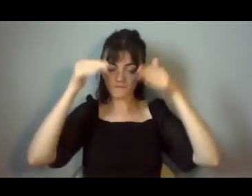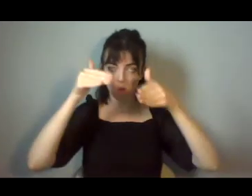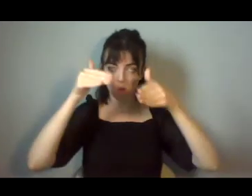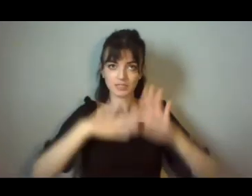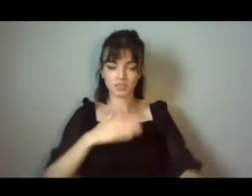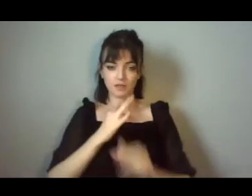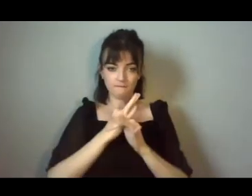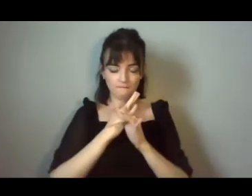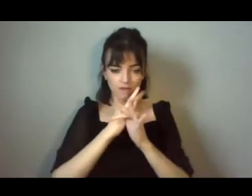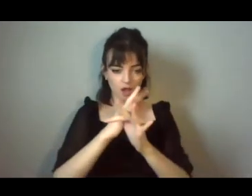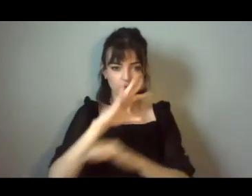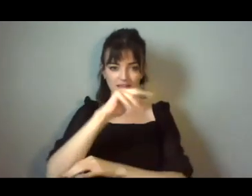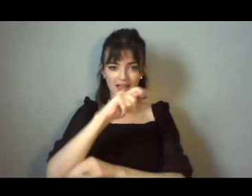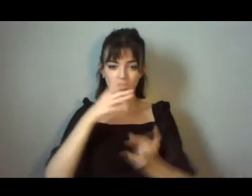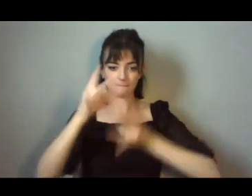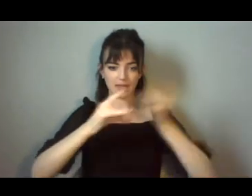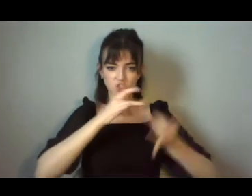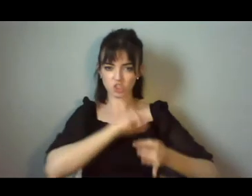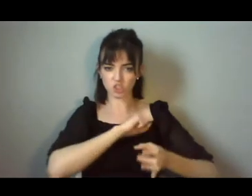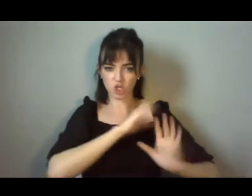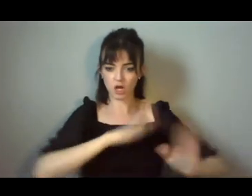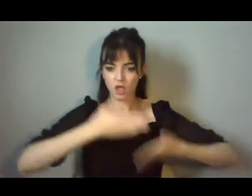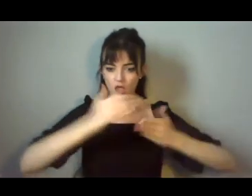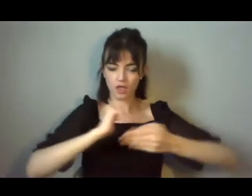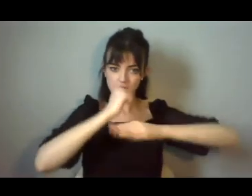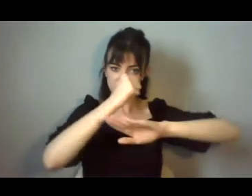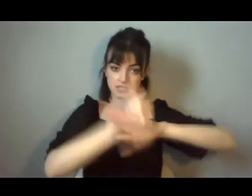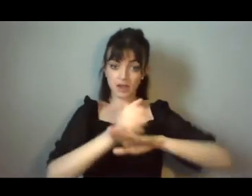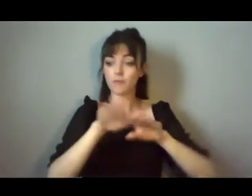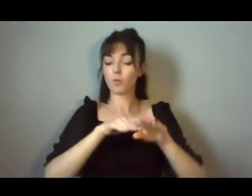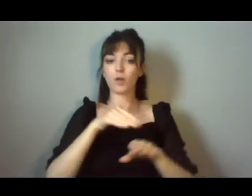ensuring that it's delivered on the ground with the person with the disability when they